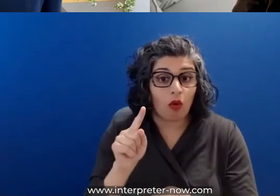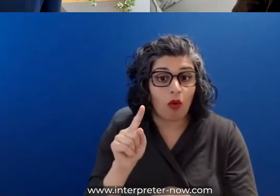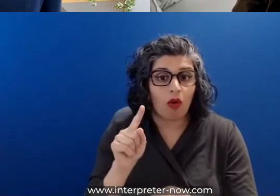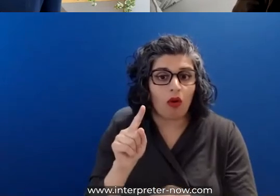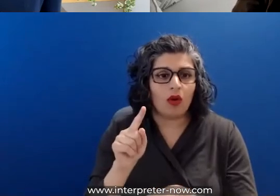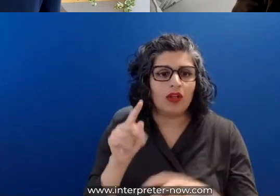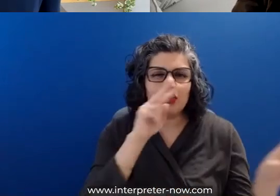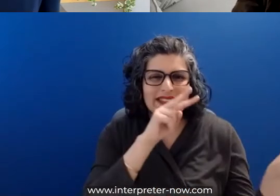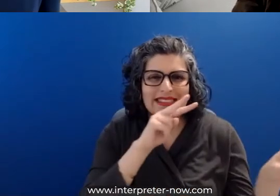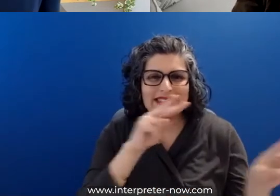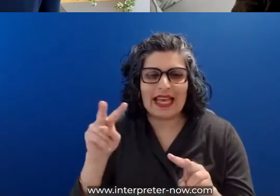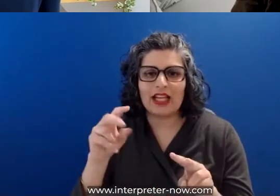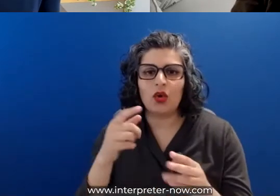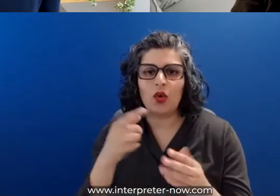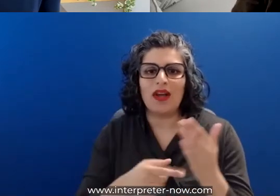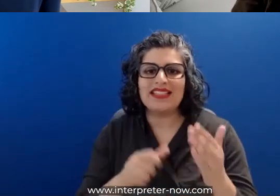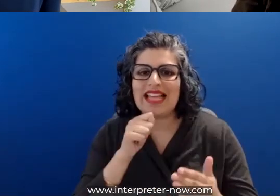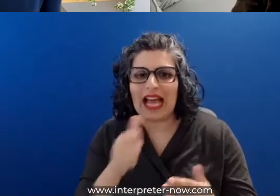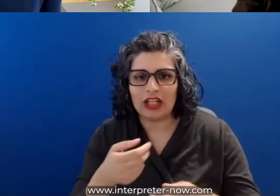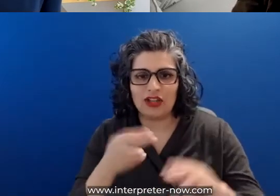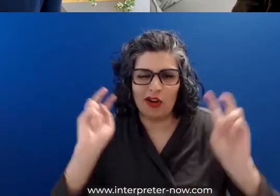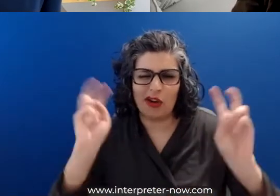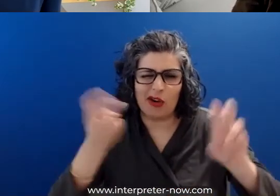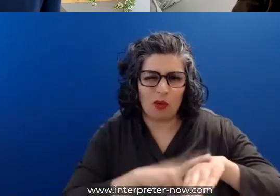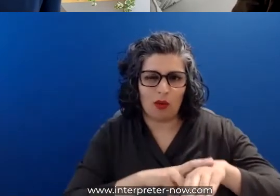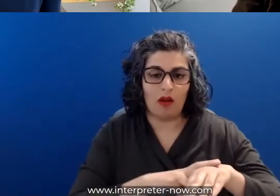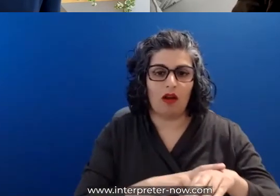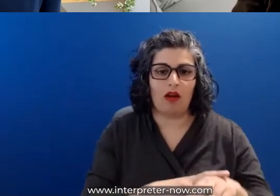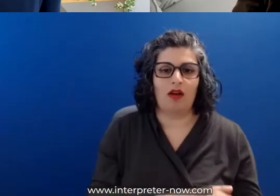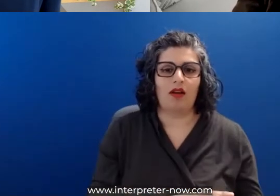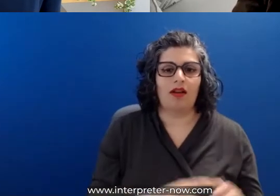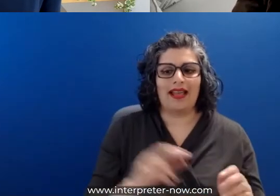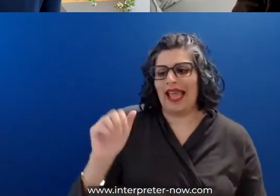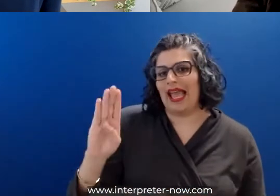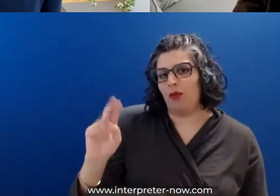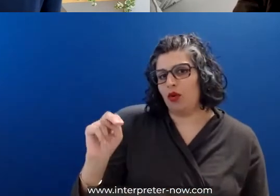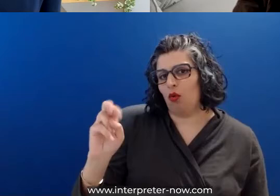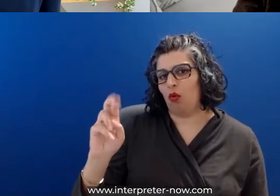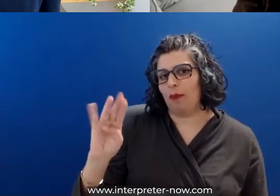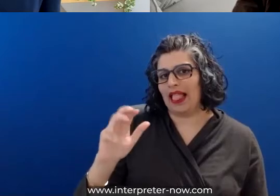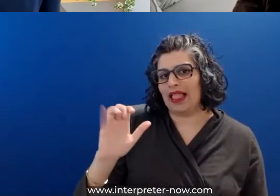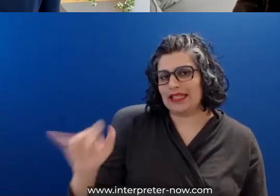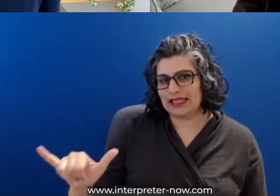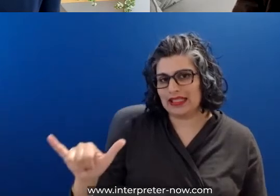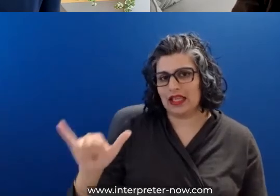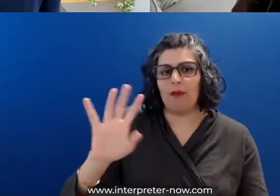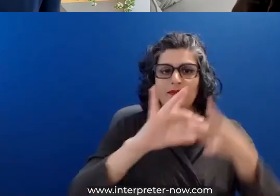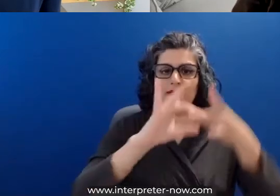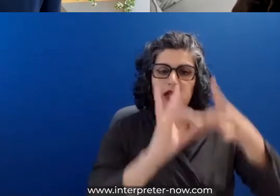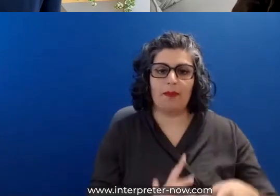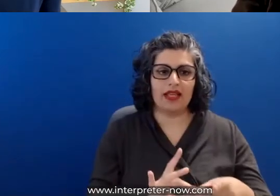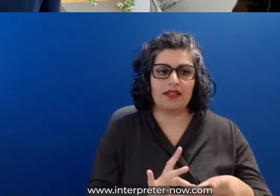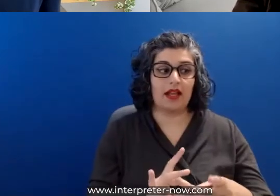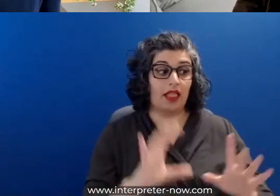Now, what is defined or recognized as an abnormality must be based upon an assumption about how